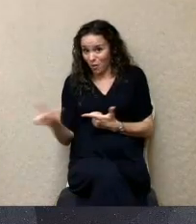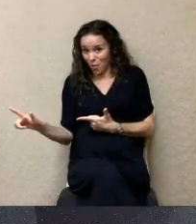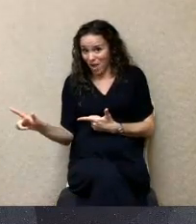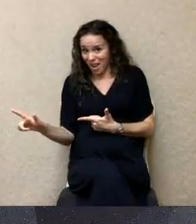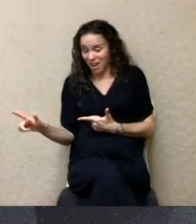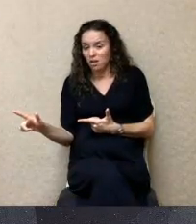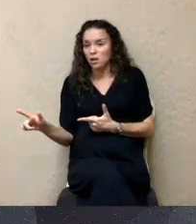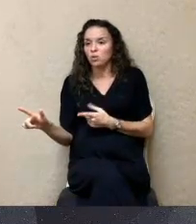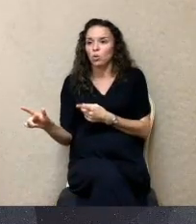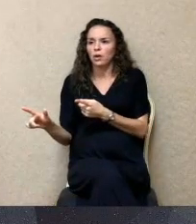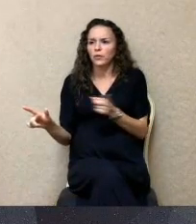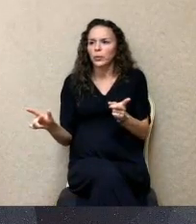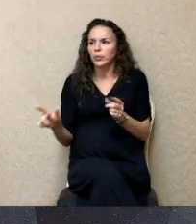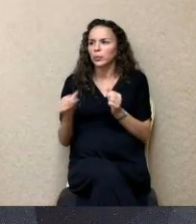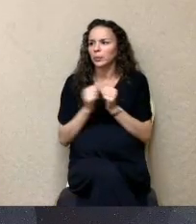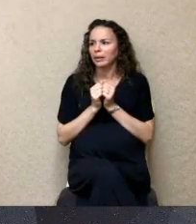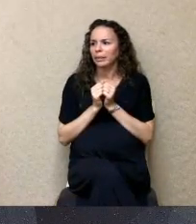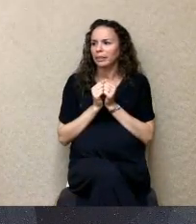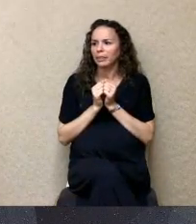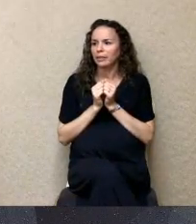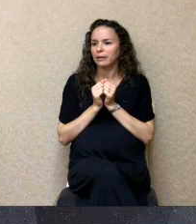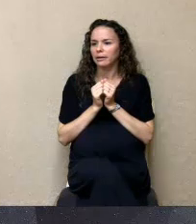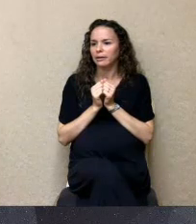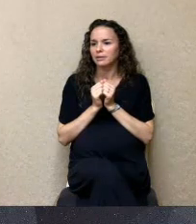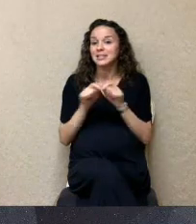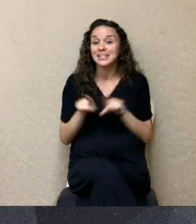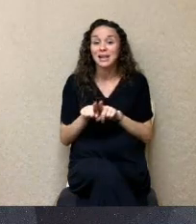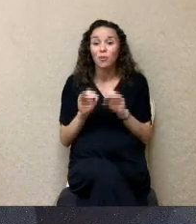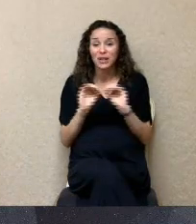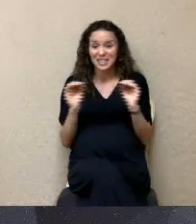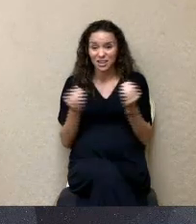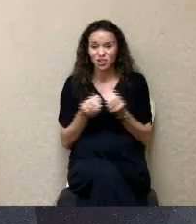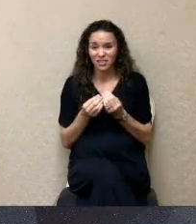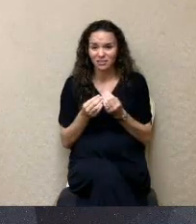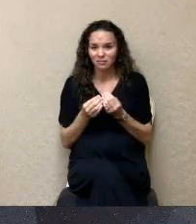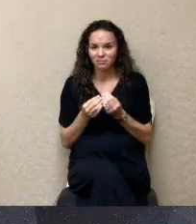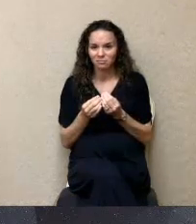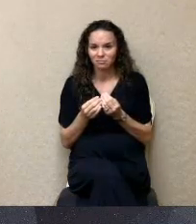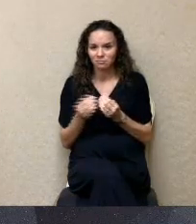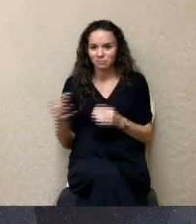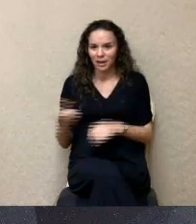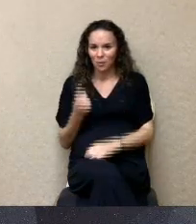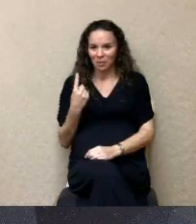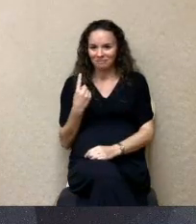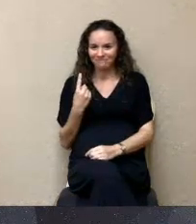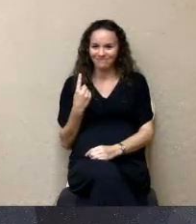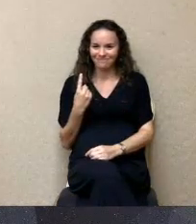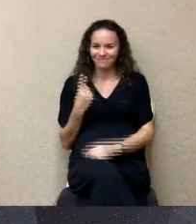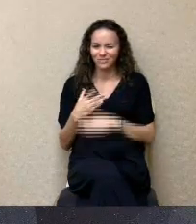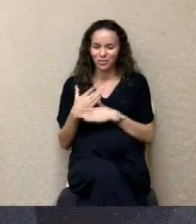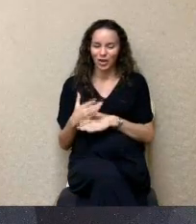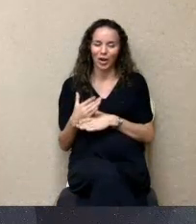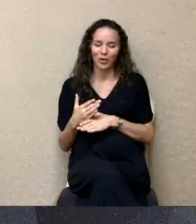with the same organization, maybe you could just take one of them.